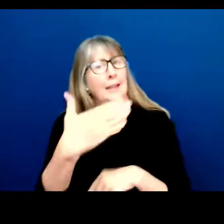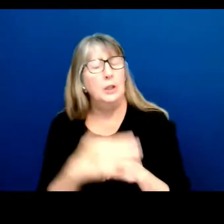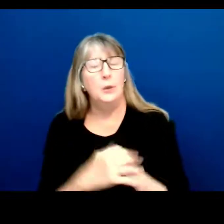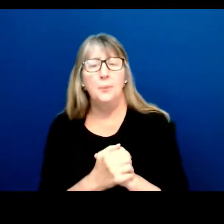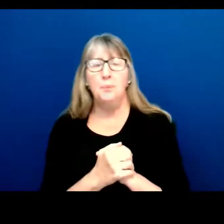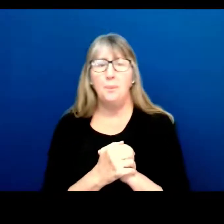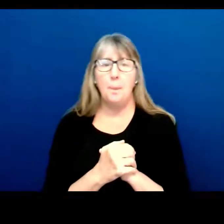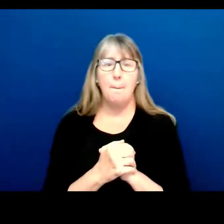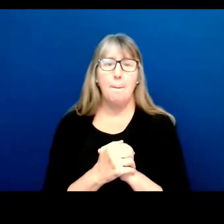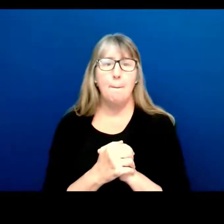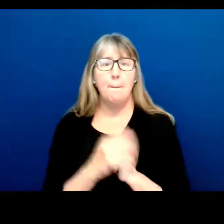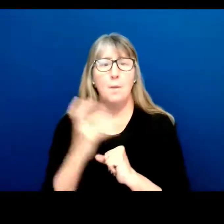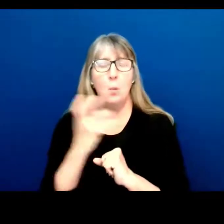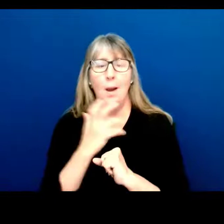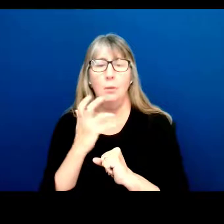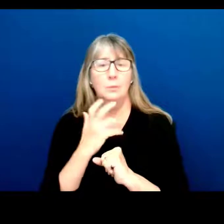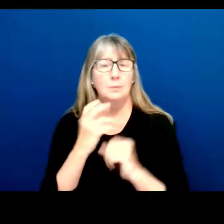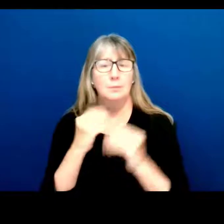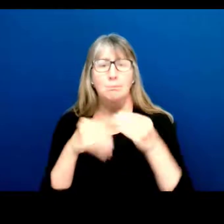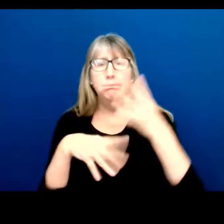Gosh, there's coming in. This is wonderful.